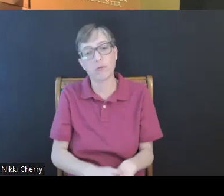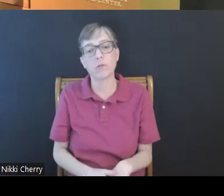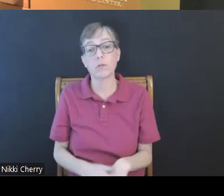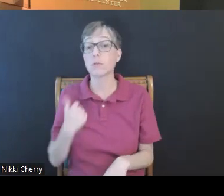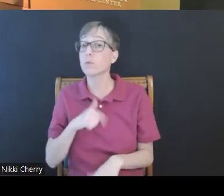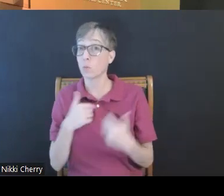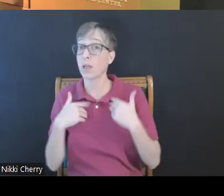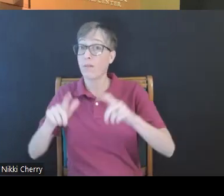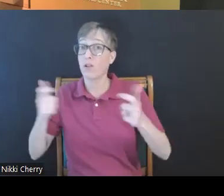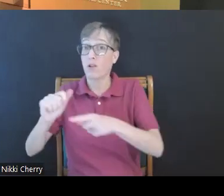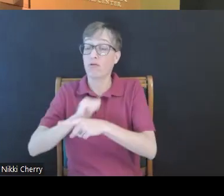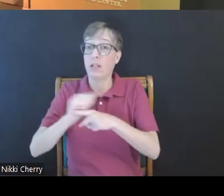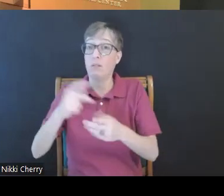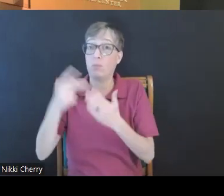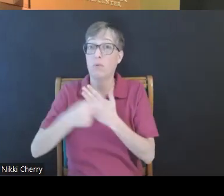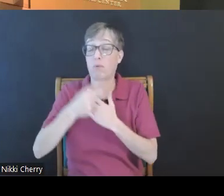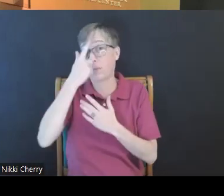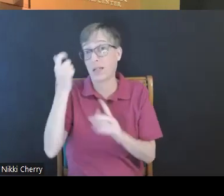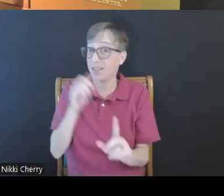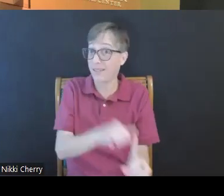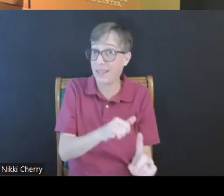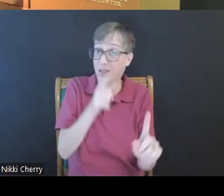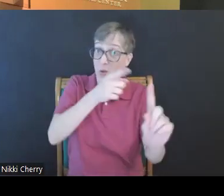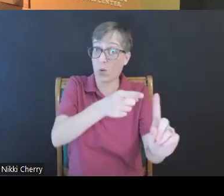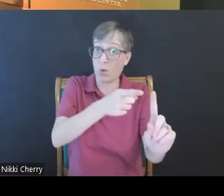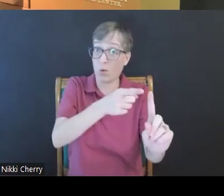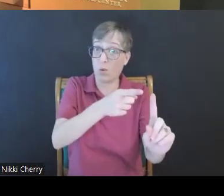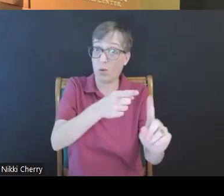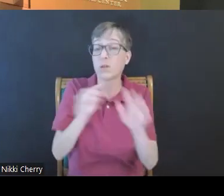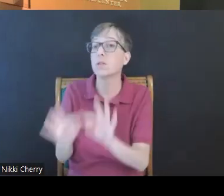important not just to train people but especially for the people who working at a master's level